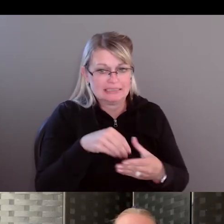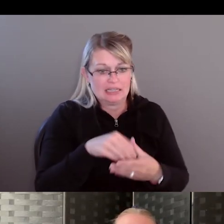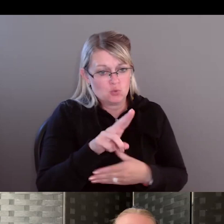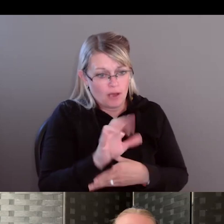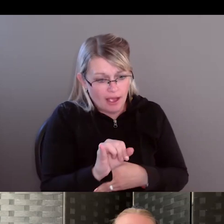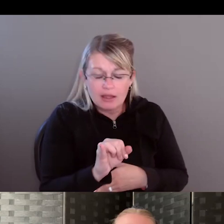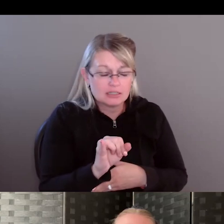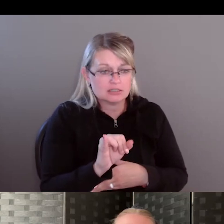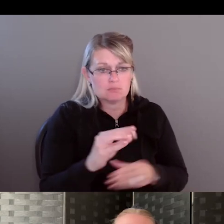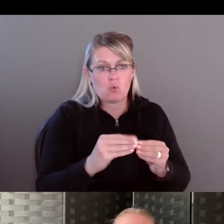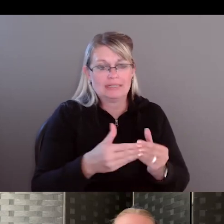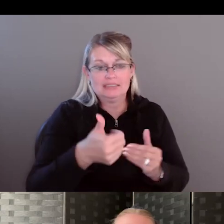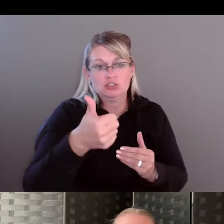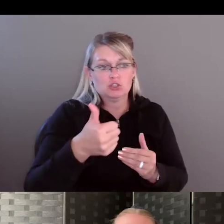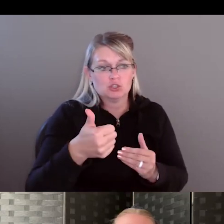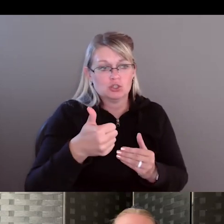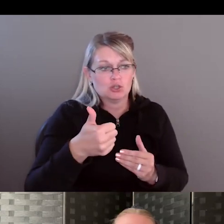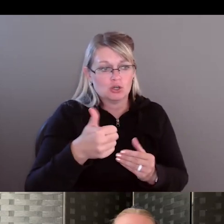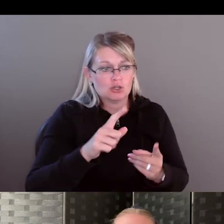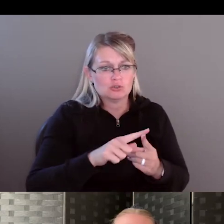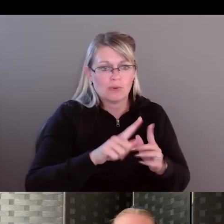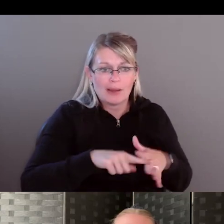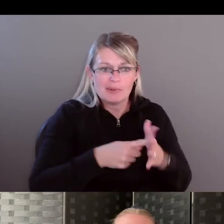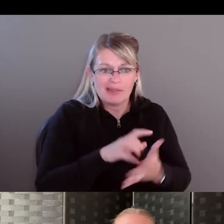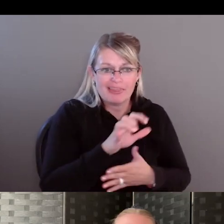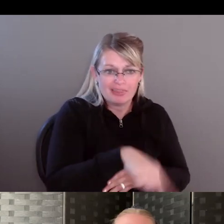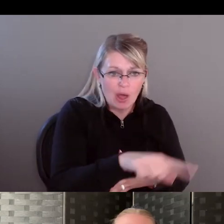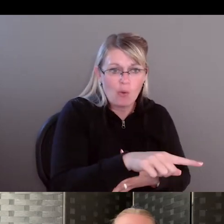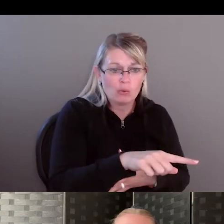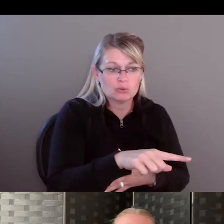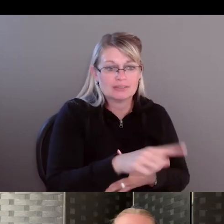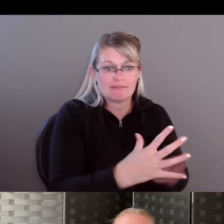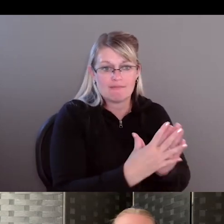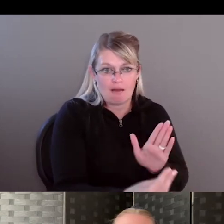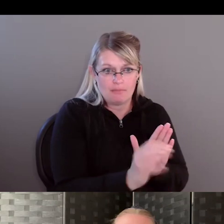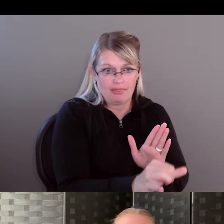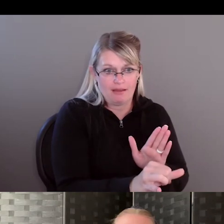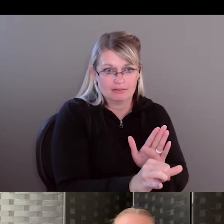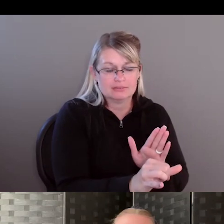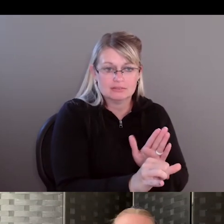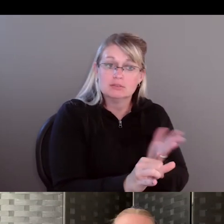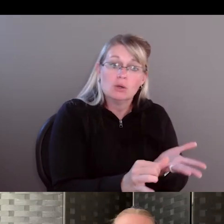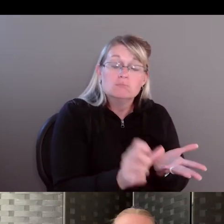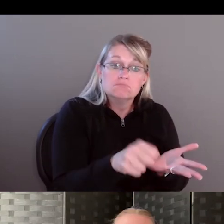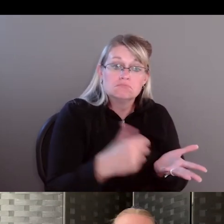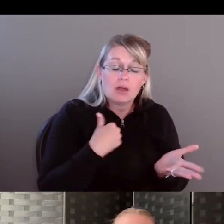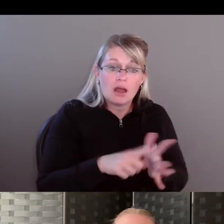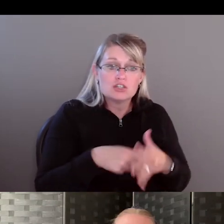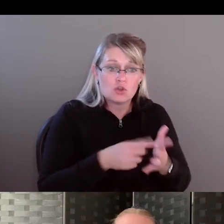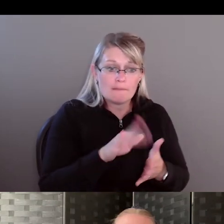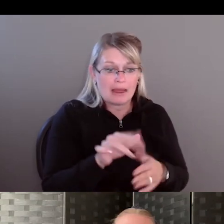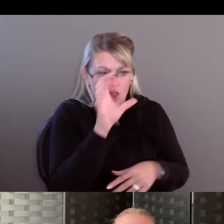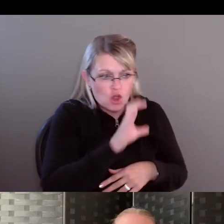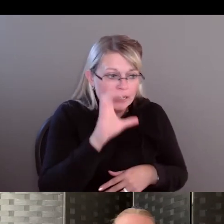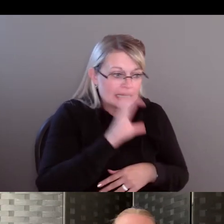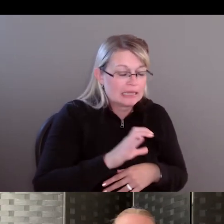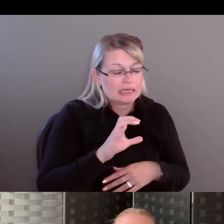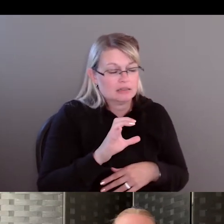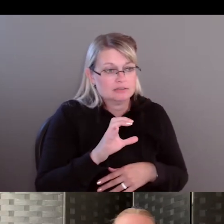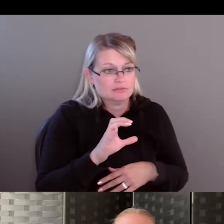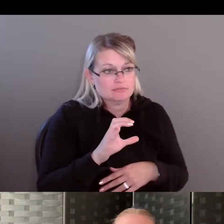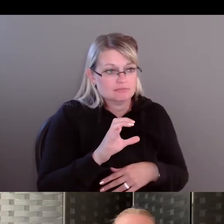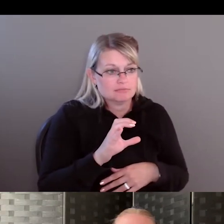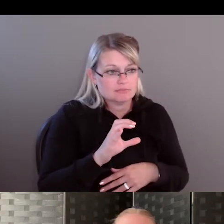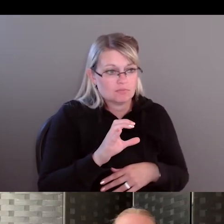it's easier to implement those and replicate them. So yes, I did start by looking at a bunch of other